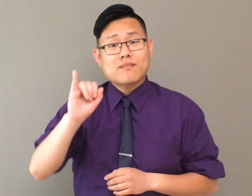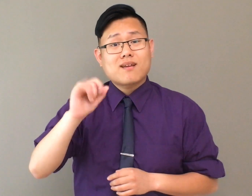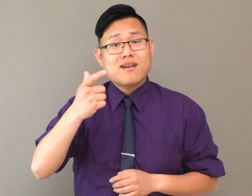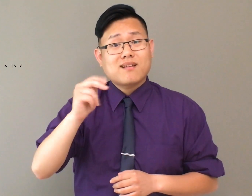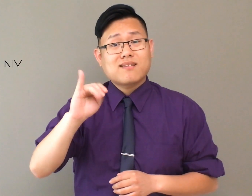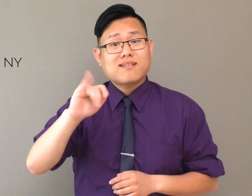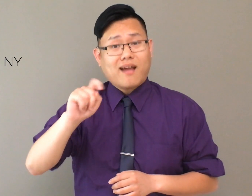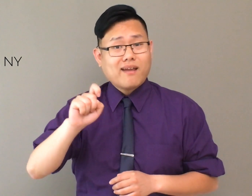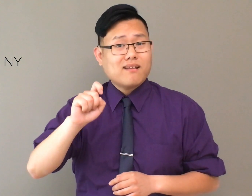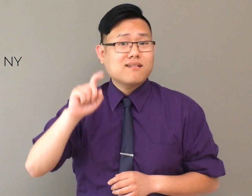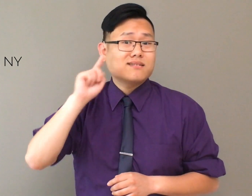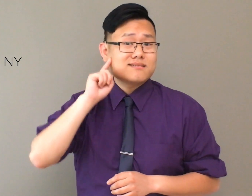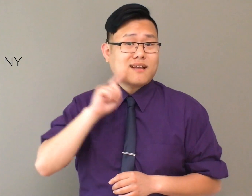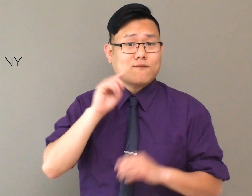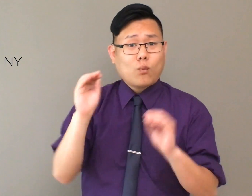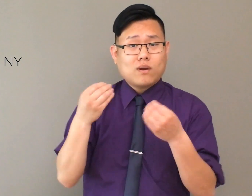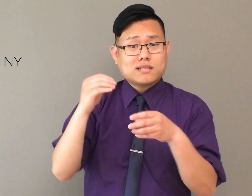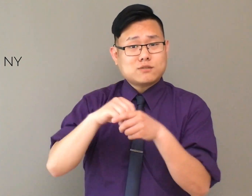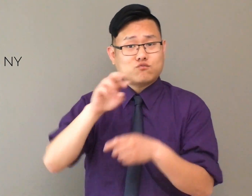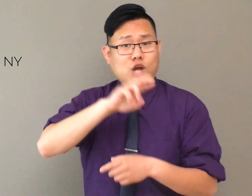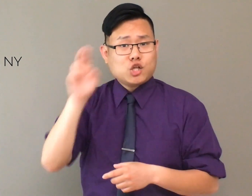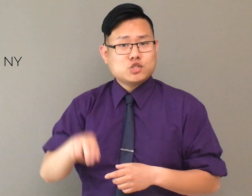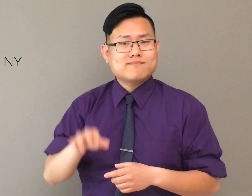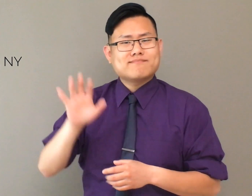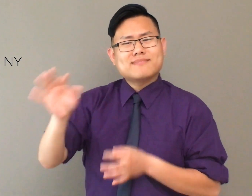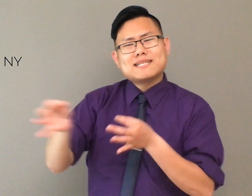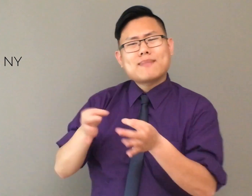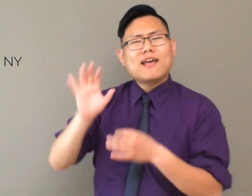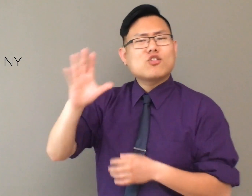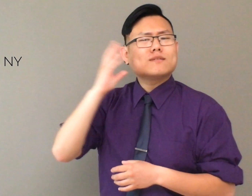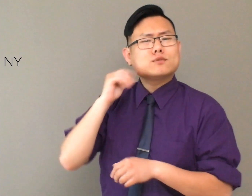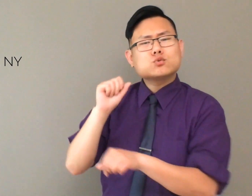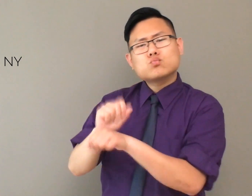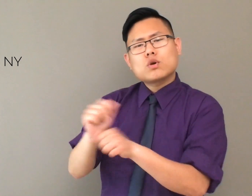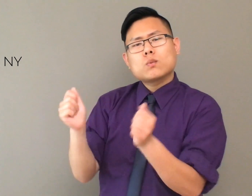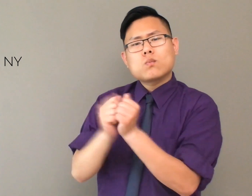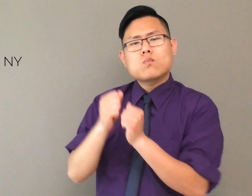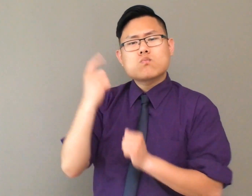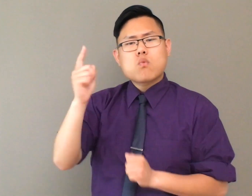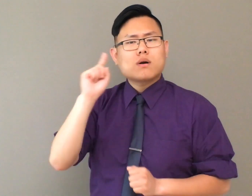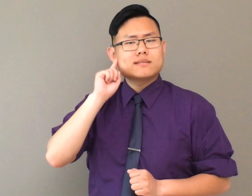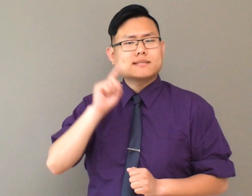IGNITE, a Deaf run organization in Rochester New York reported the story of working with